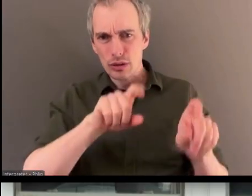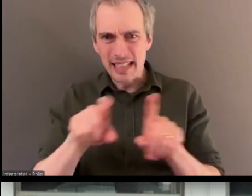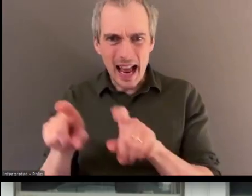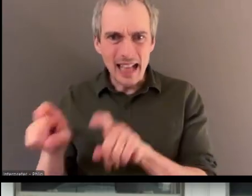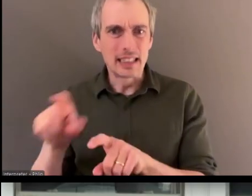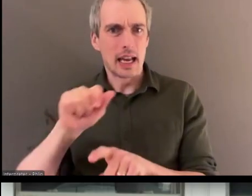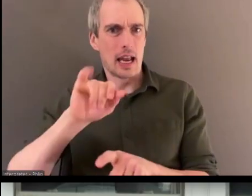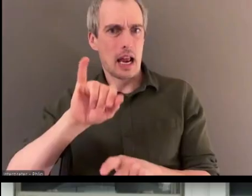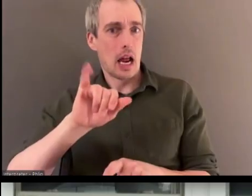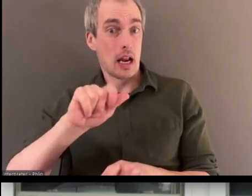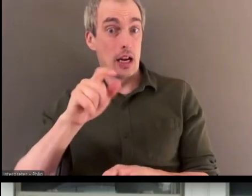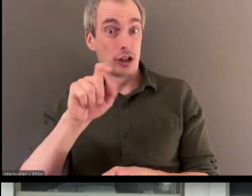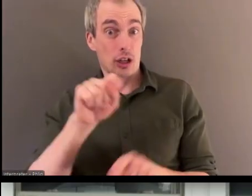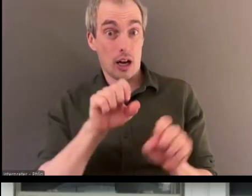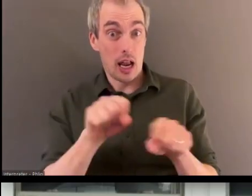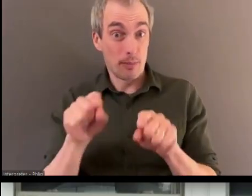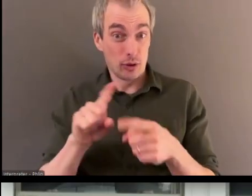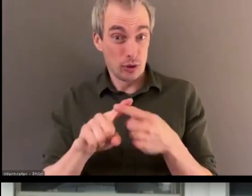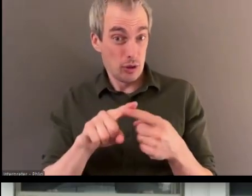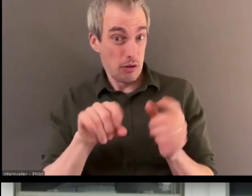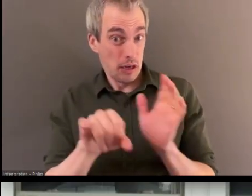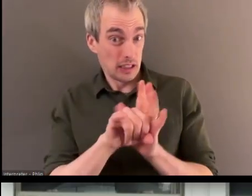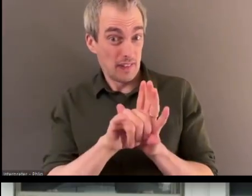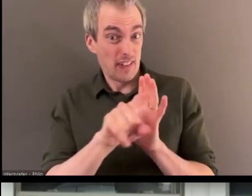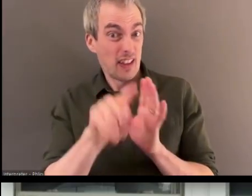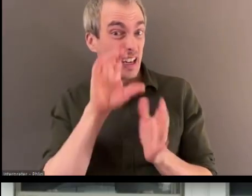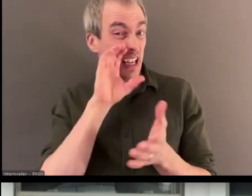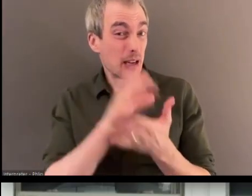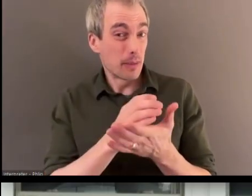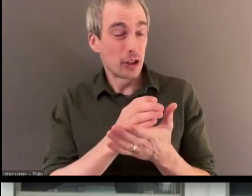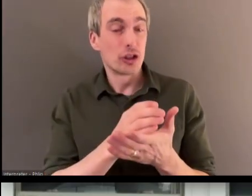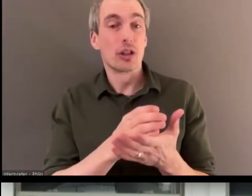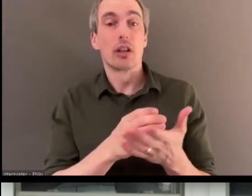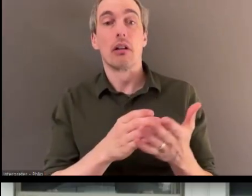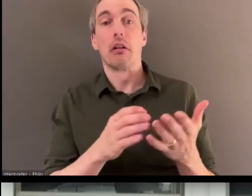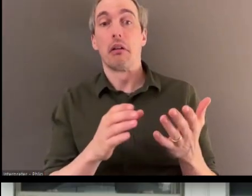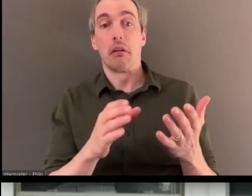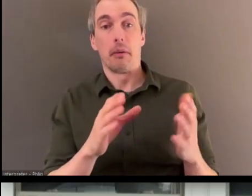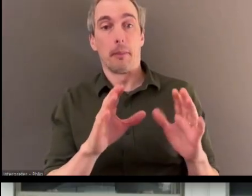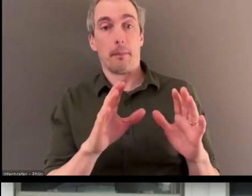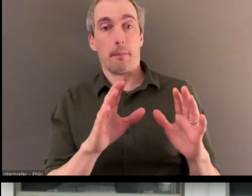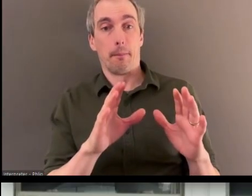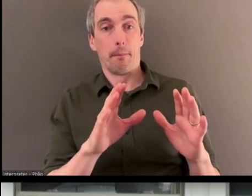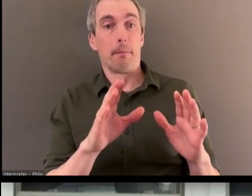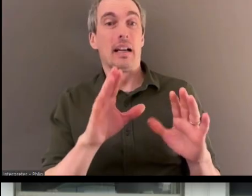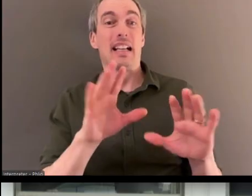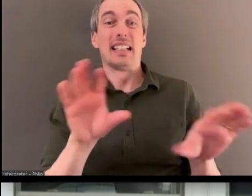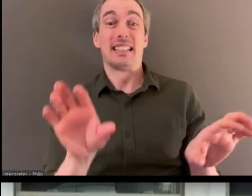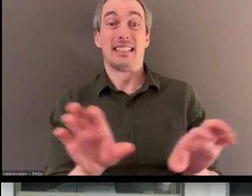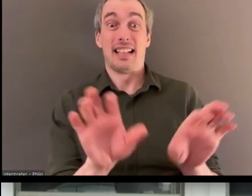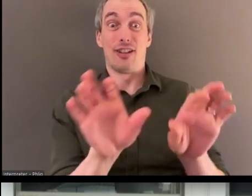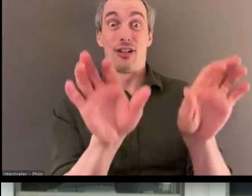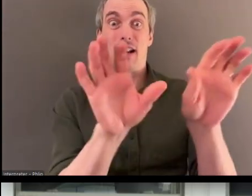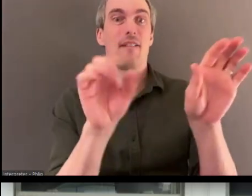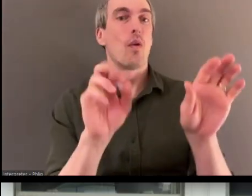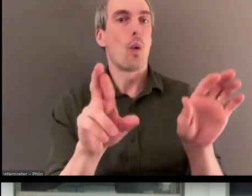Just to say there's a cute duck at the top of the PDF page that Dylan is now scanning into the